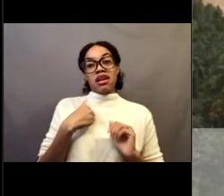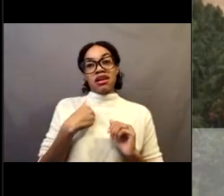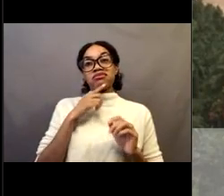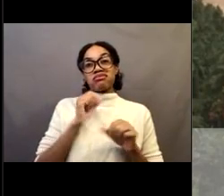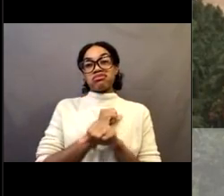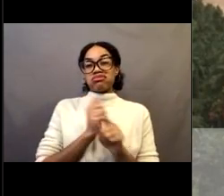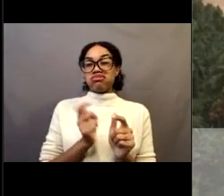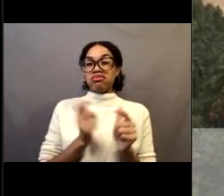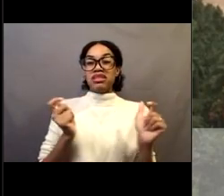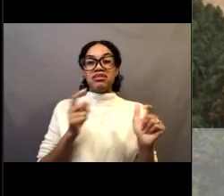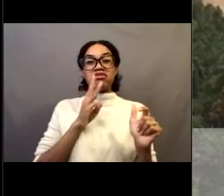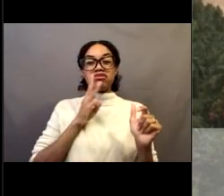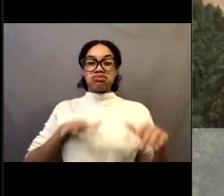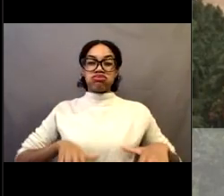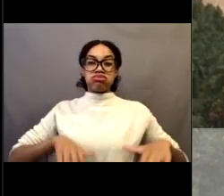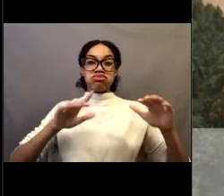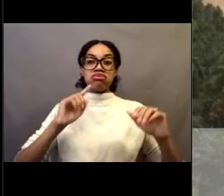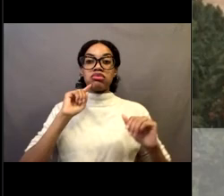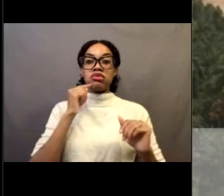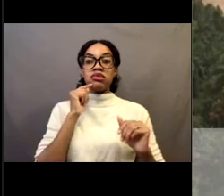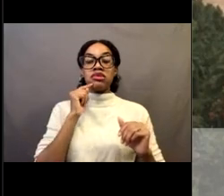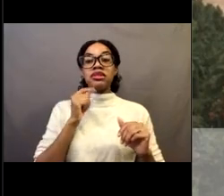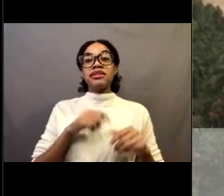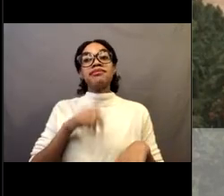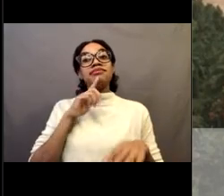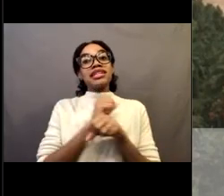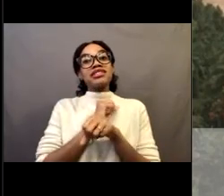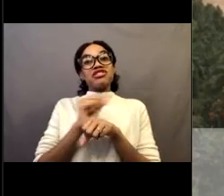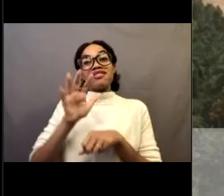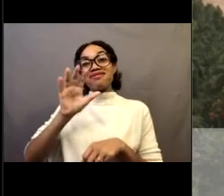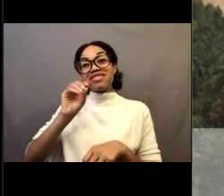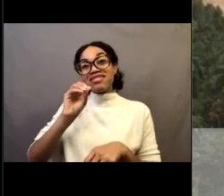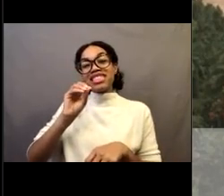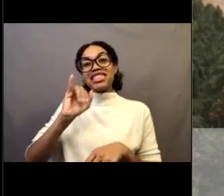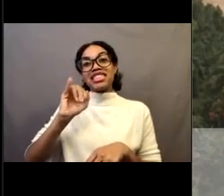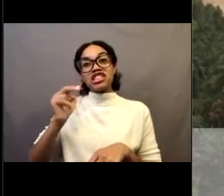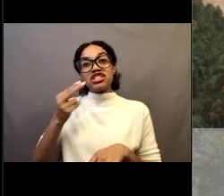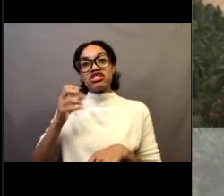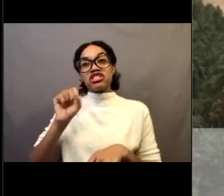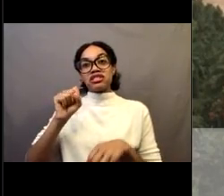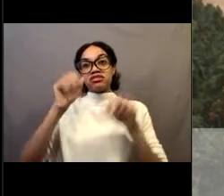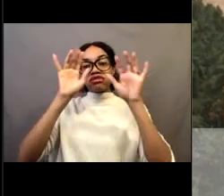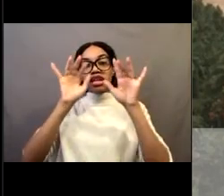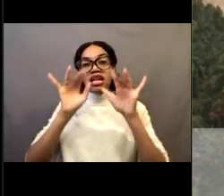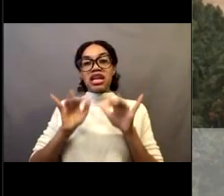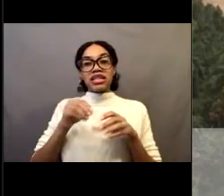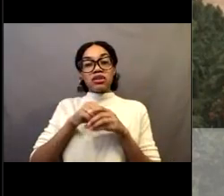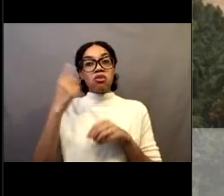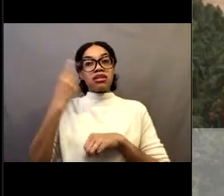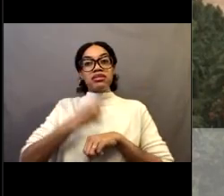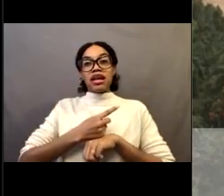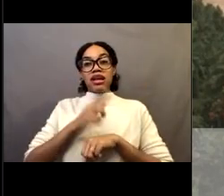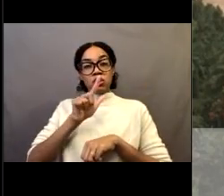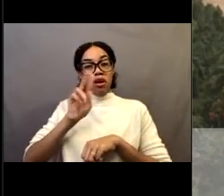We actually got almost 50 inches of rain in 24 hours on the North shore of Kaua'i and it caused extensive damage.